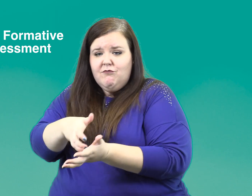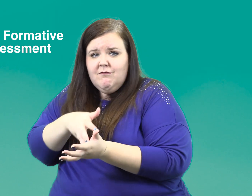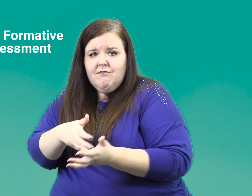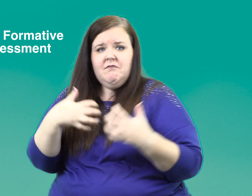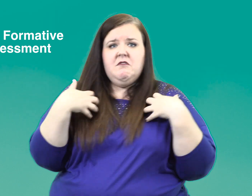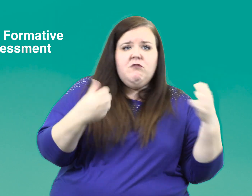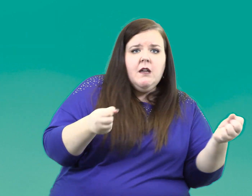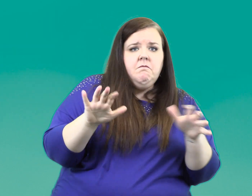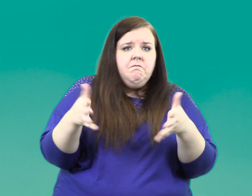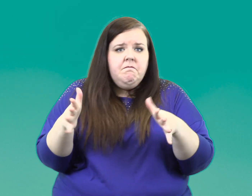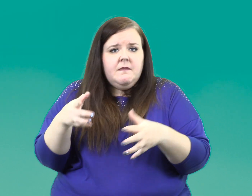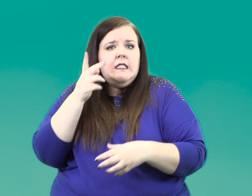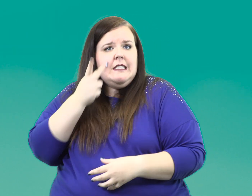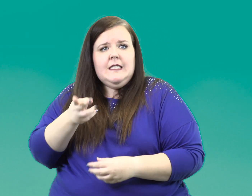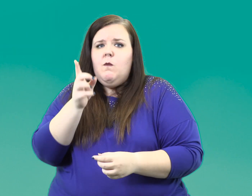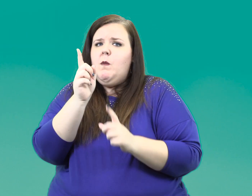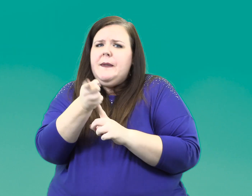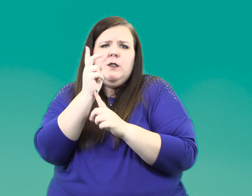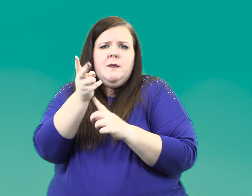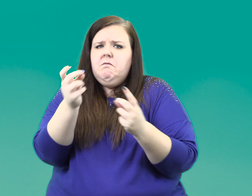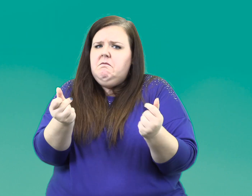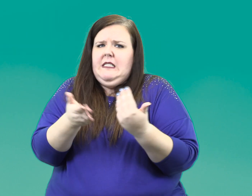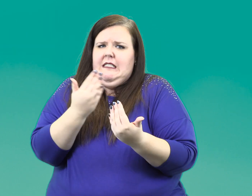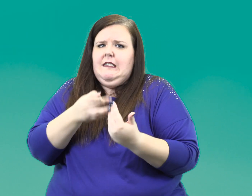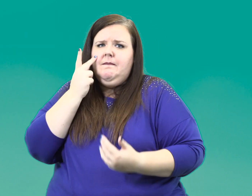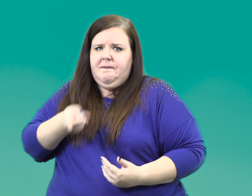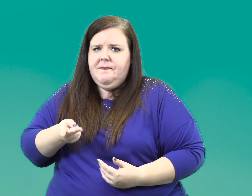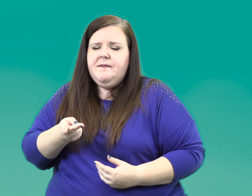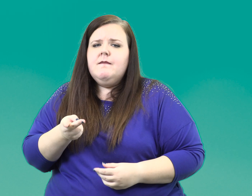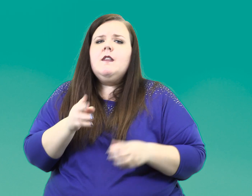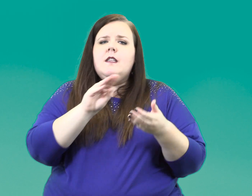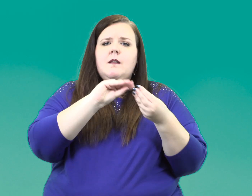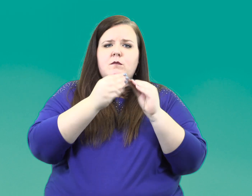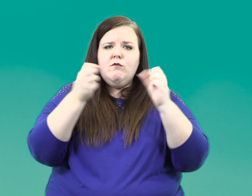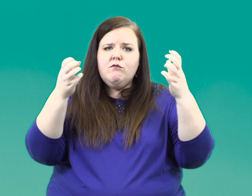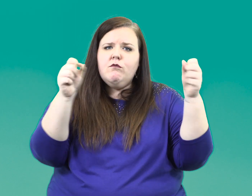I can quickly notice the student's strengths and weaknesses in 1 to 2 minutes. Very quick and easy.